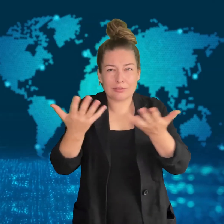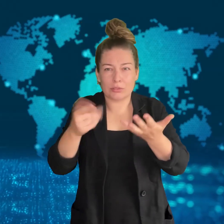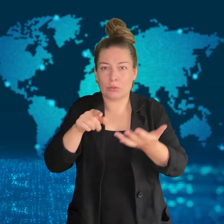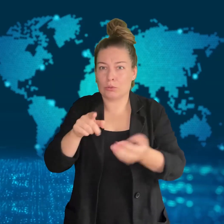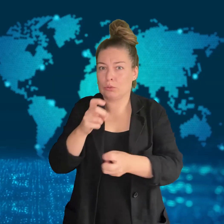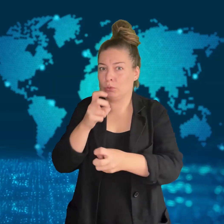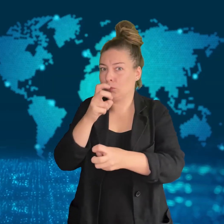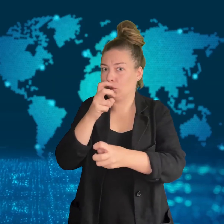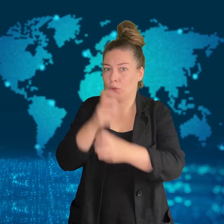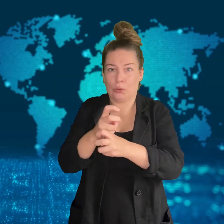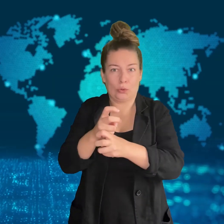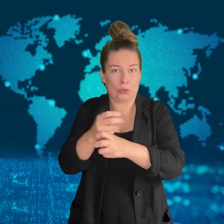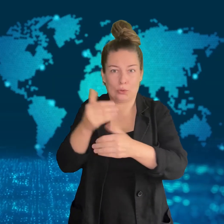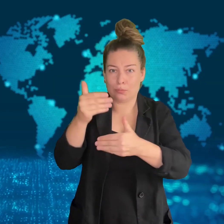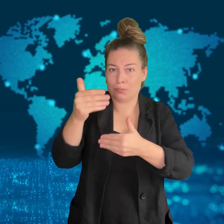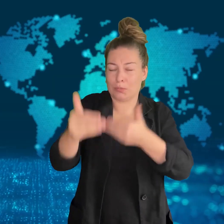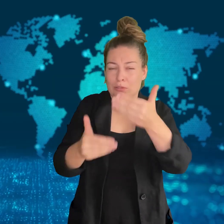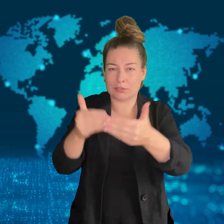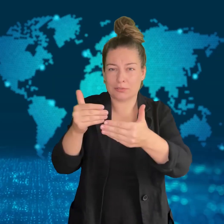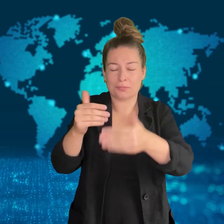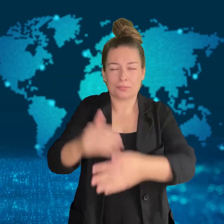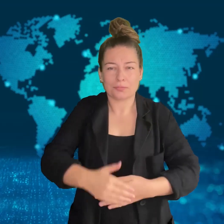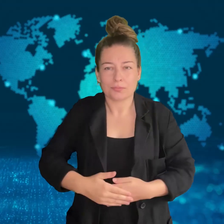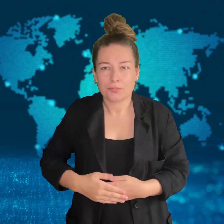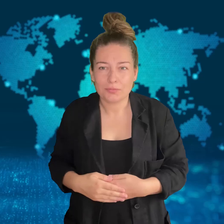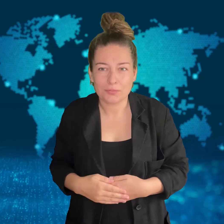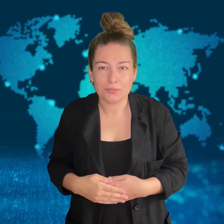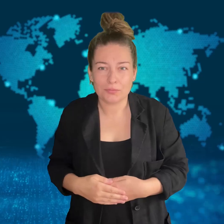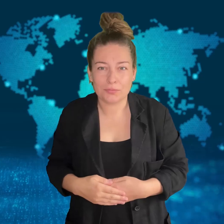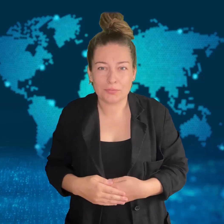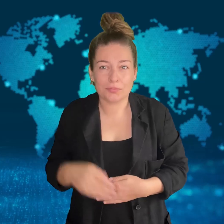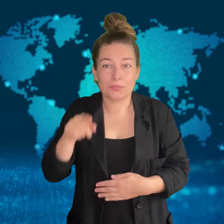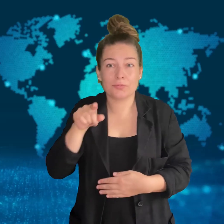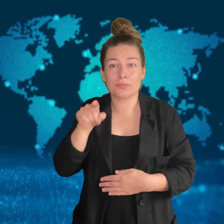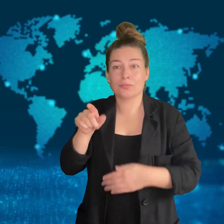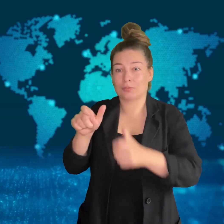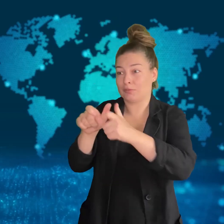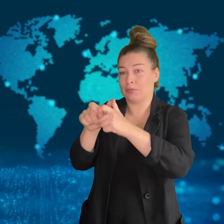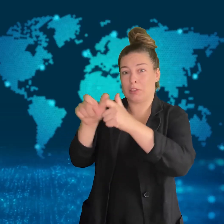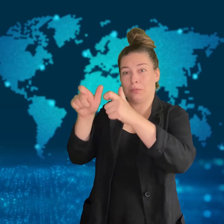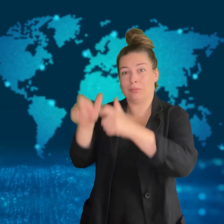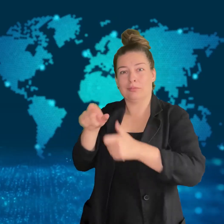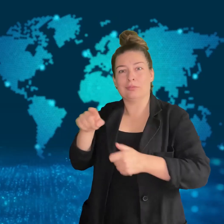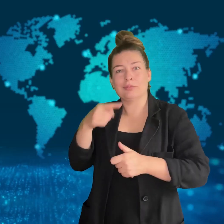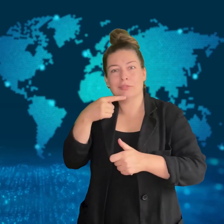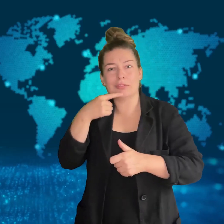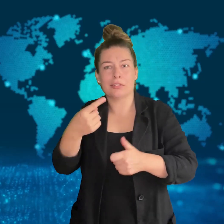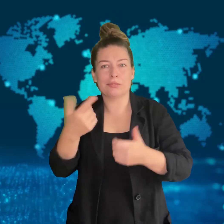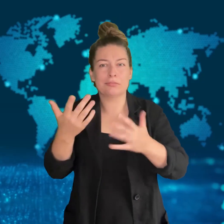The company allegedly said that they have kept